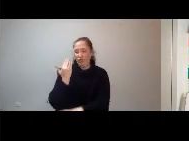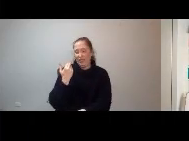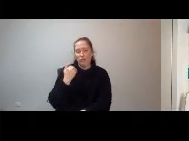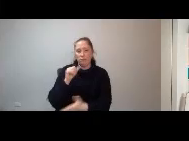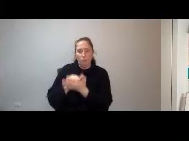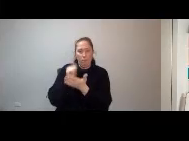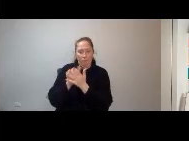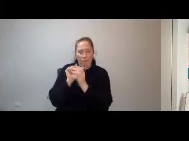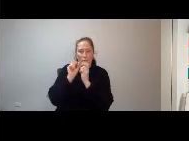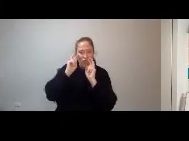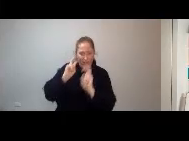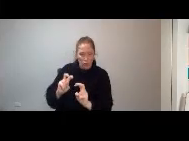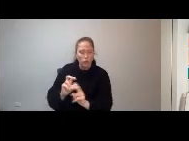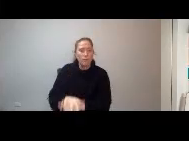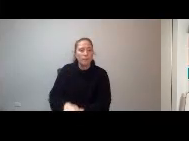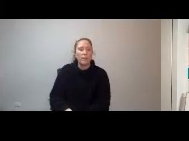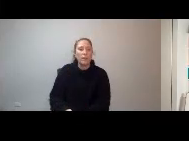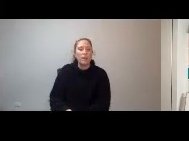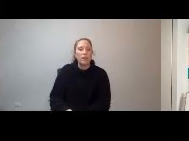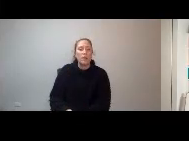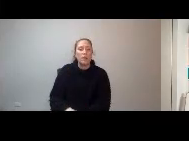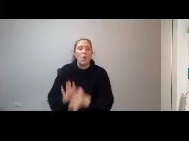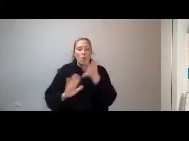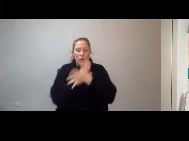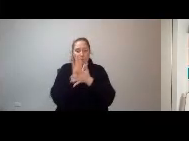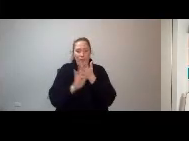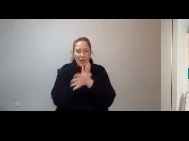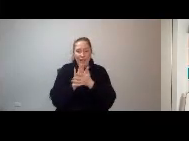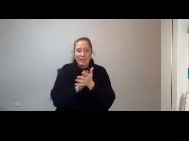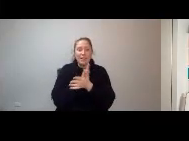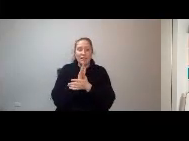which shows very clearly that practice leadership,